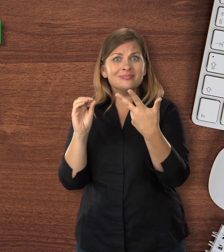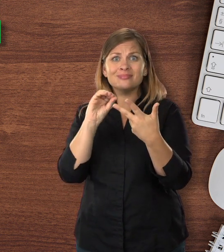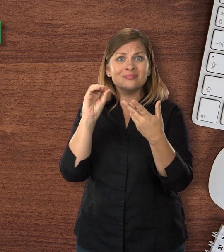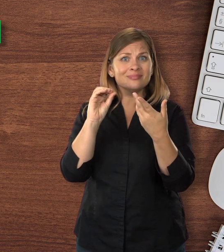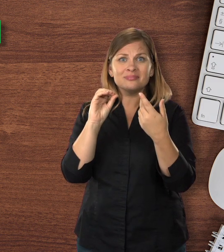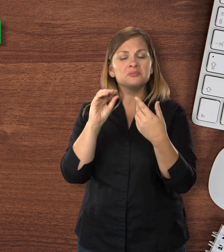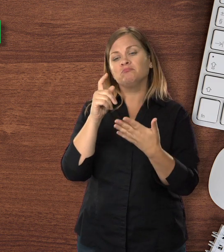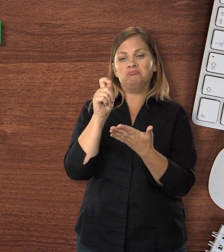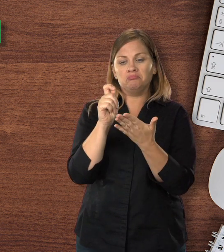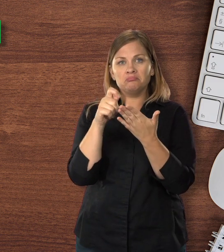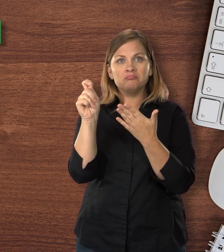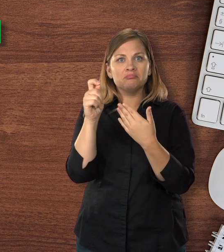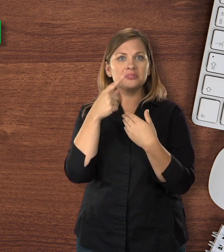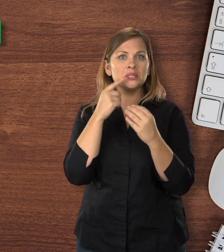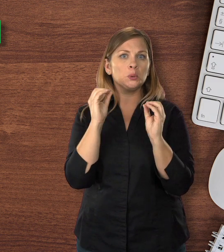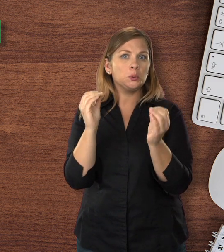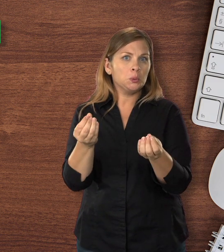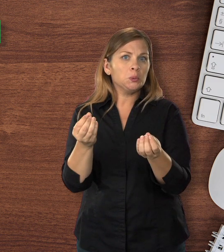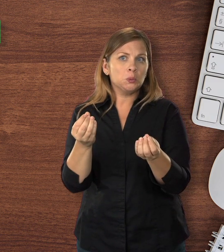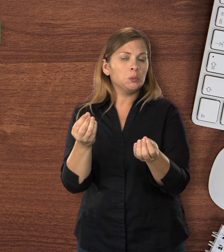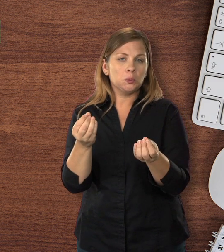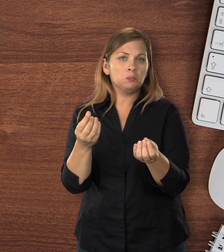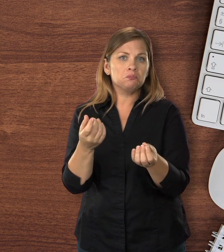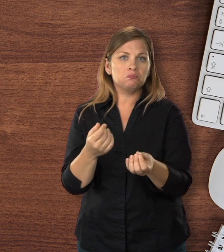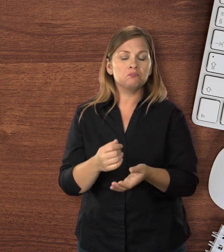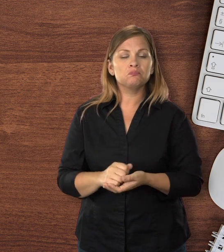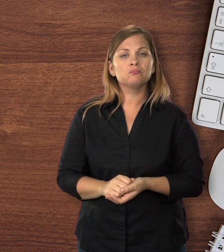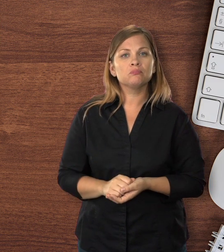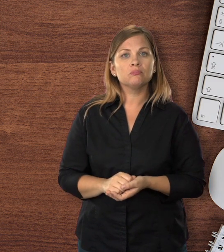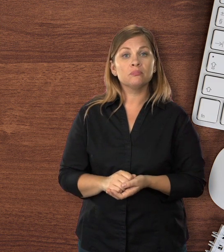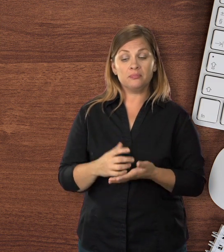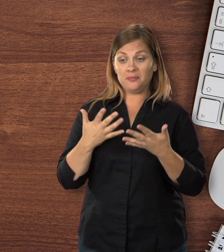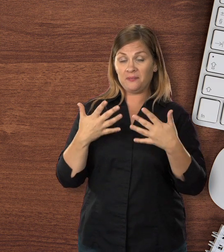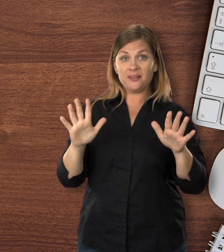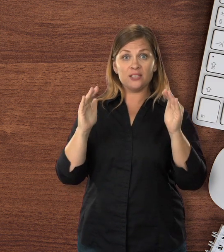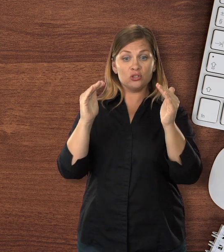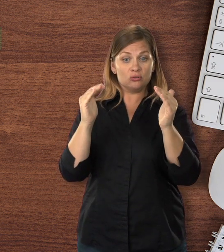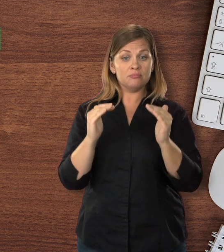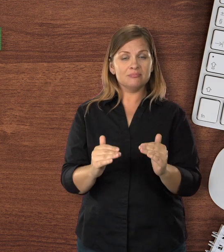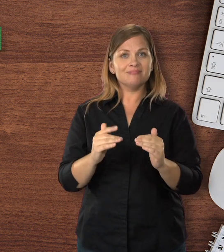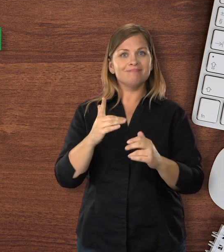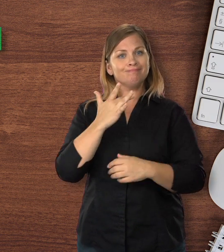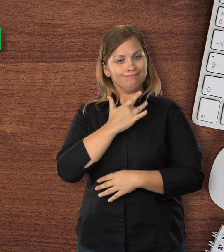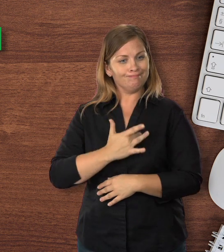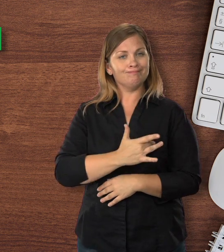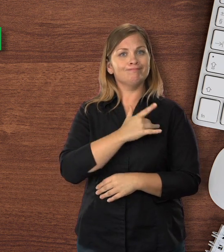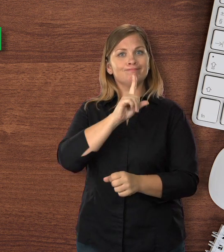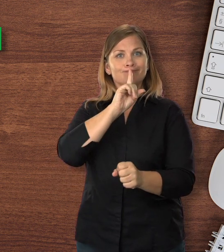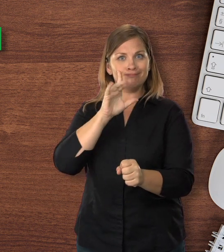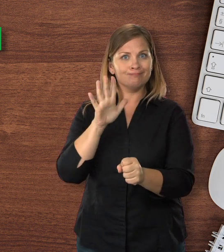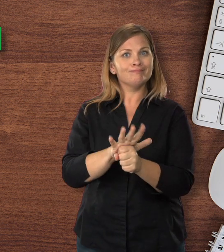check the box that says that you do not have any of these numbers. Then there is an oath that you need to sign.